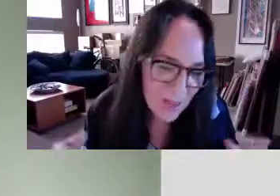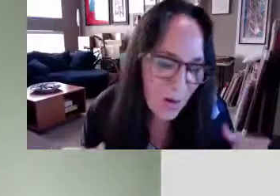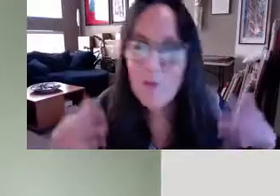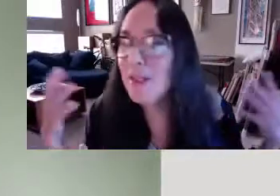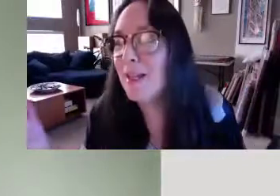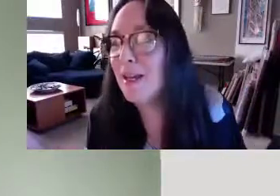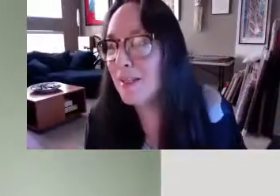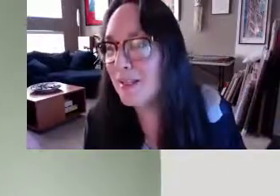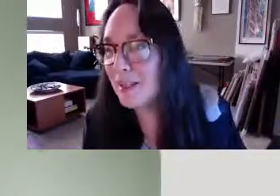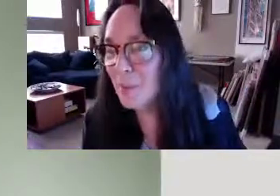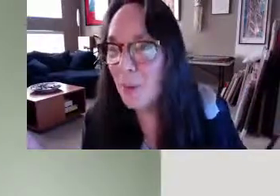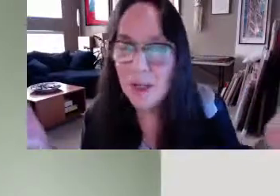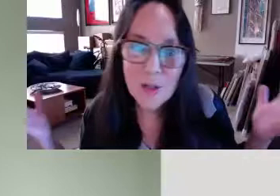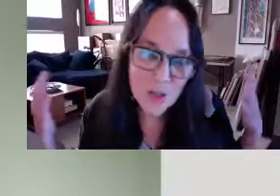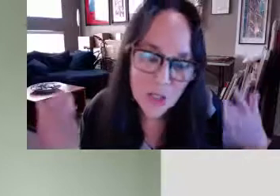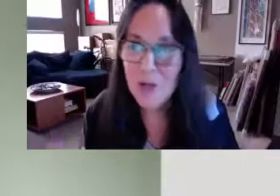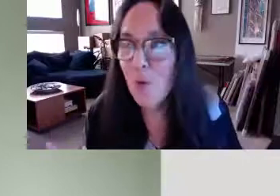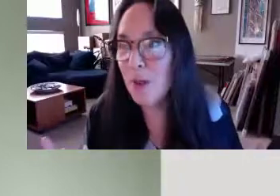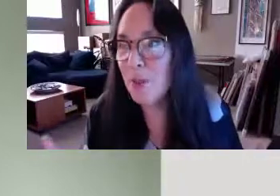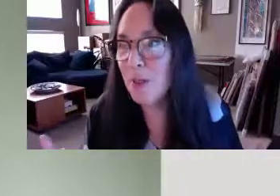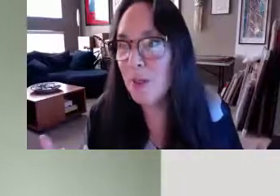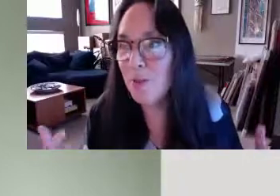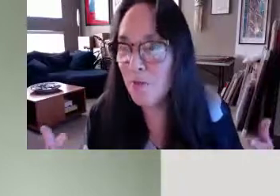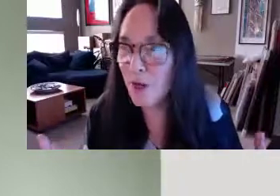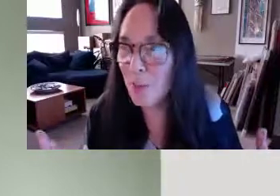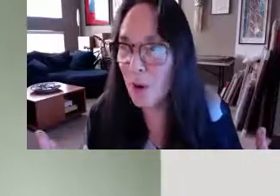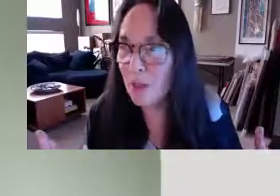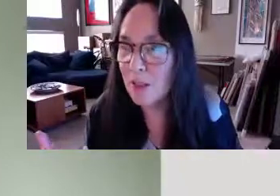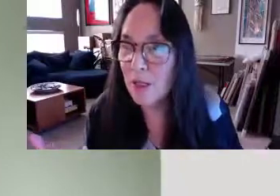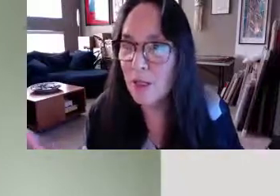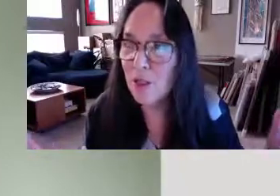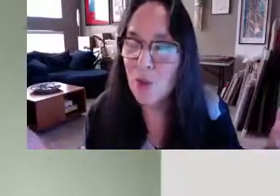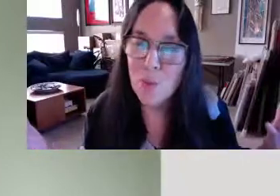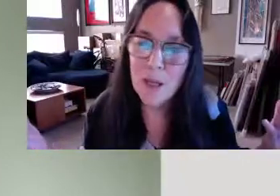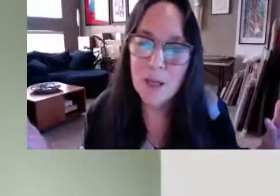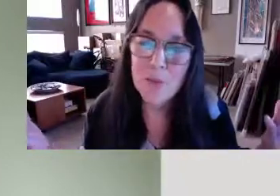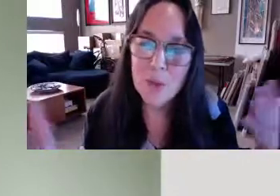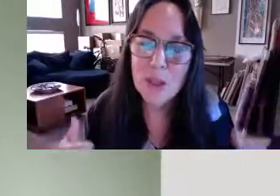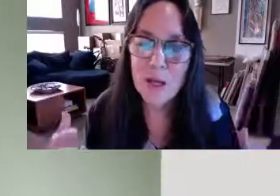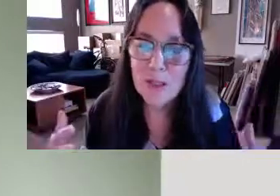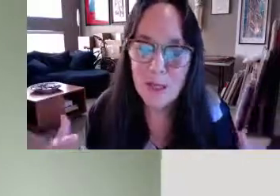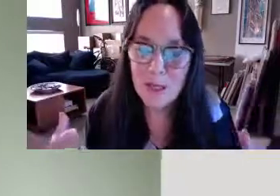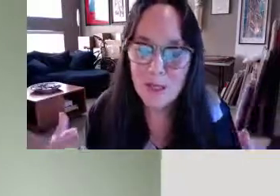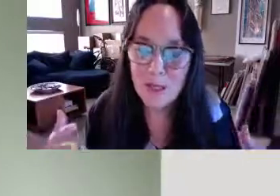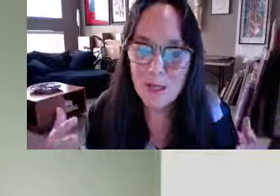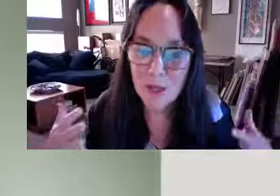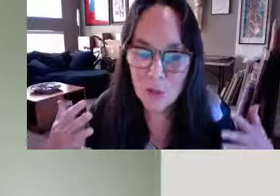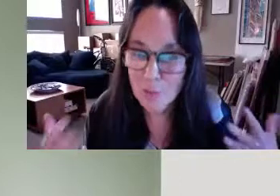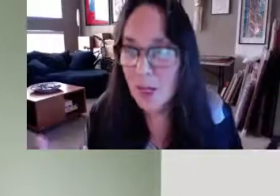all of these things- but she wanted to be a firebox and so when i realized that i could make